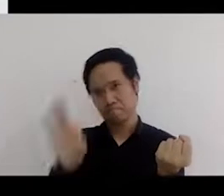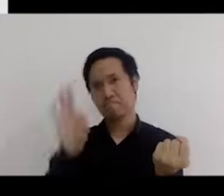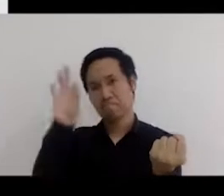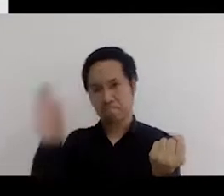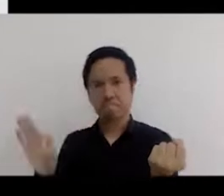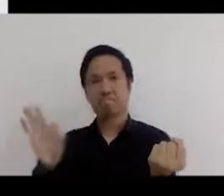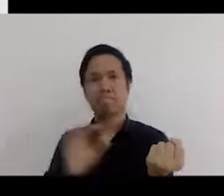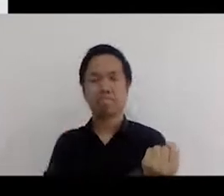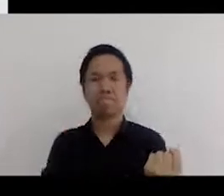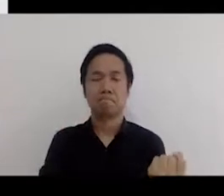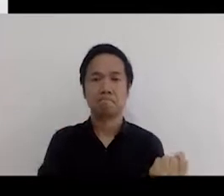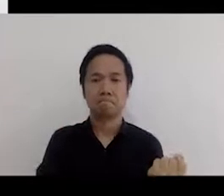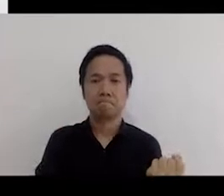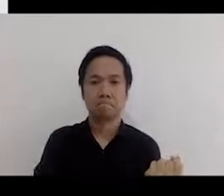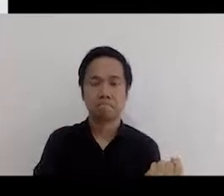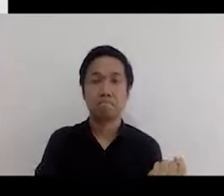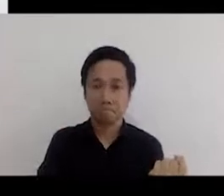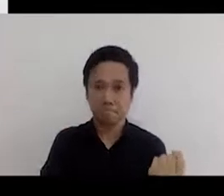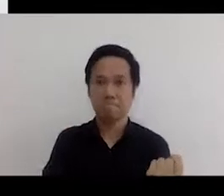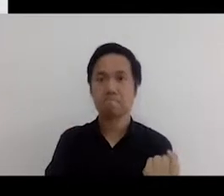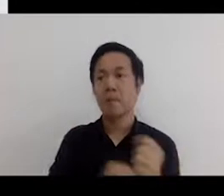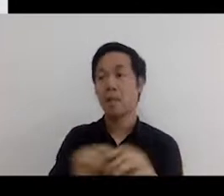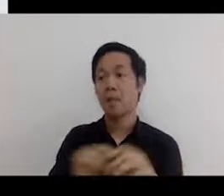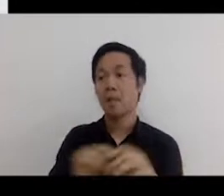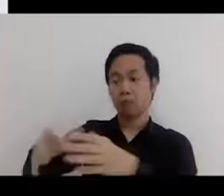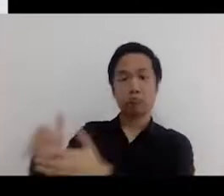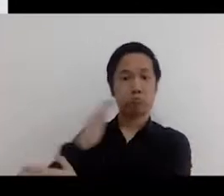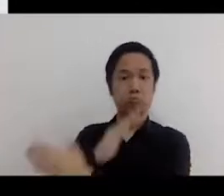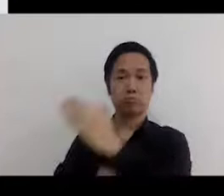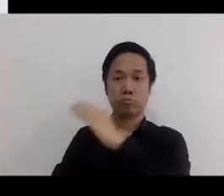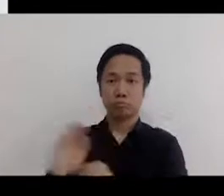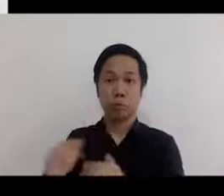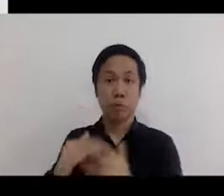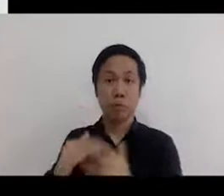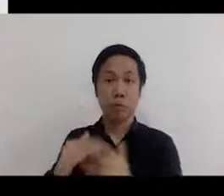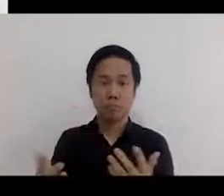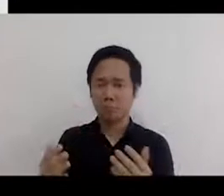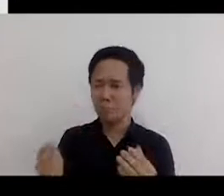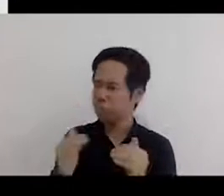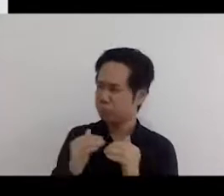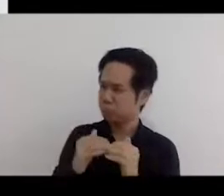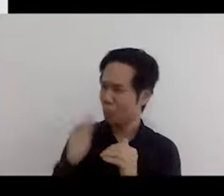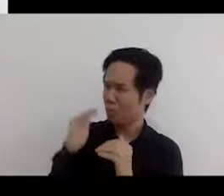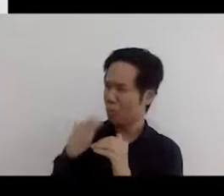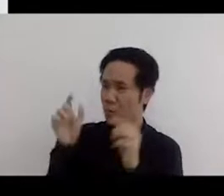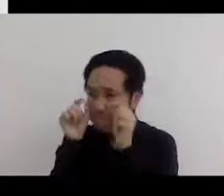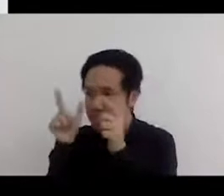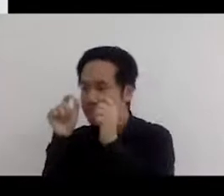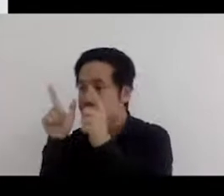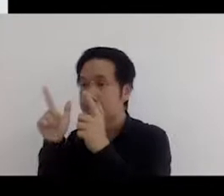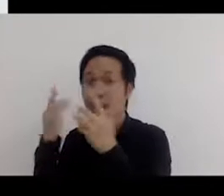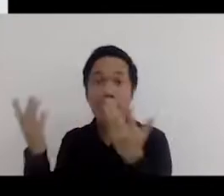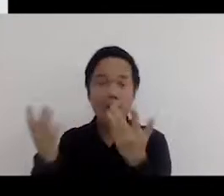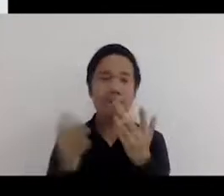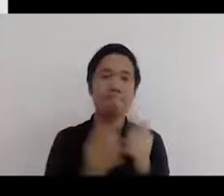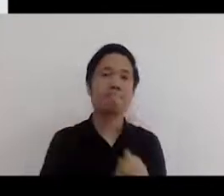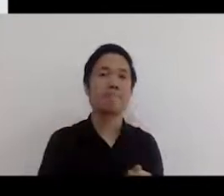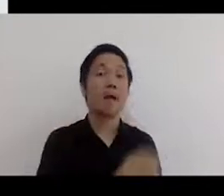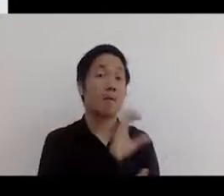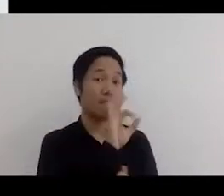to break stereotypical gender roles. This will support women and girls with disabilities in a big way.